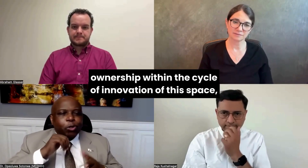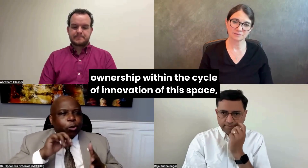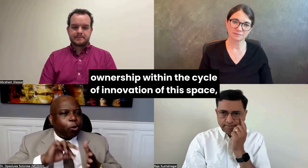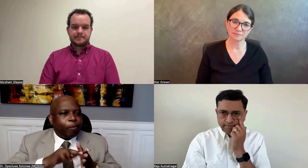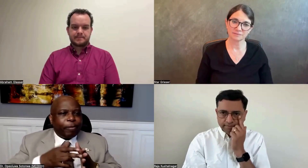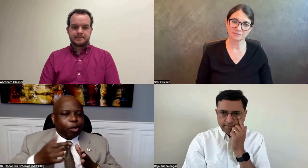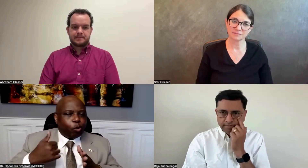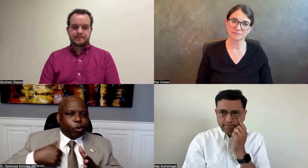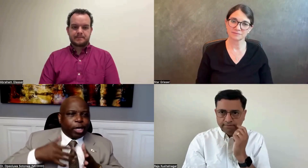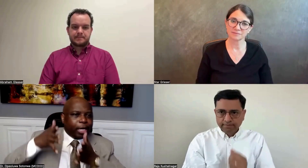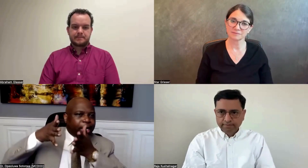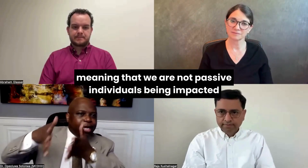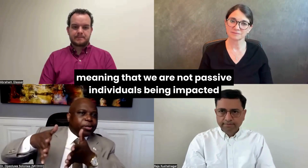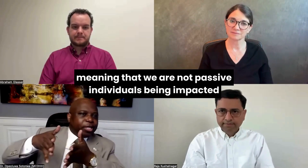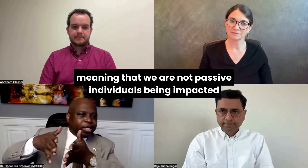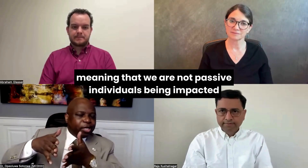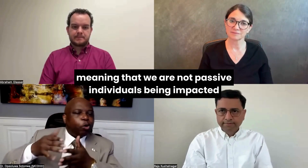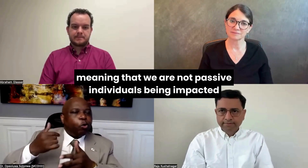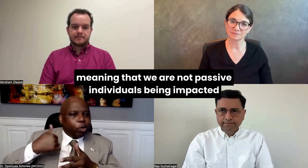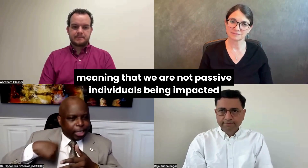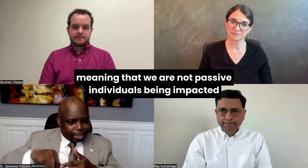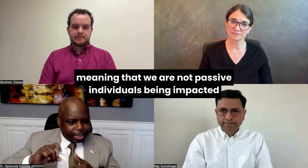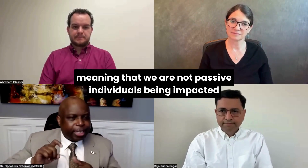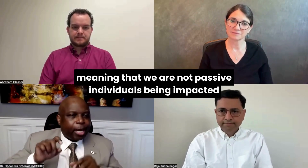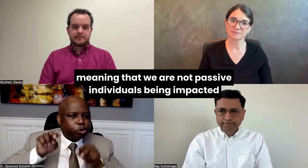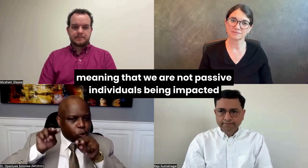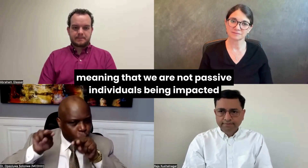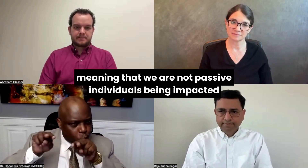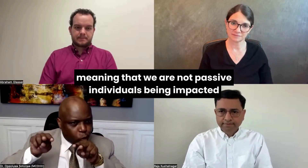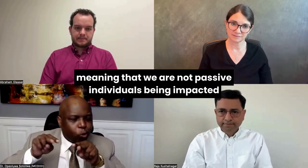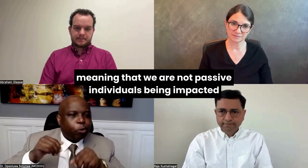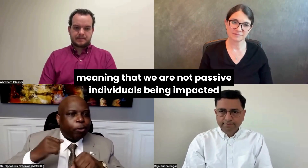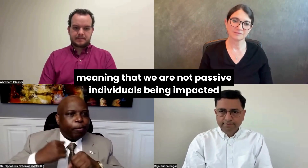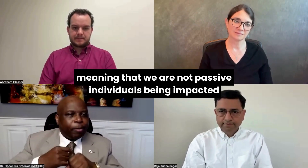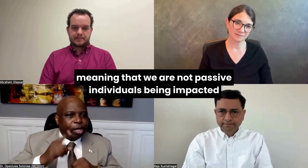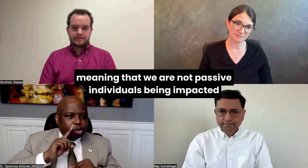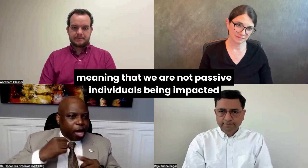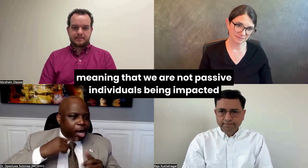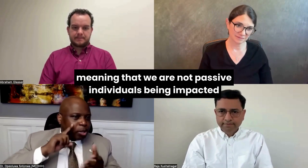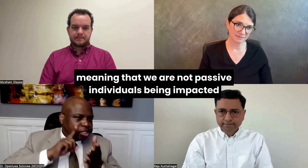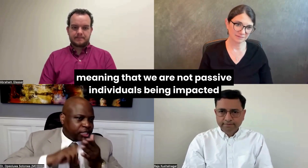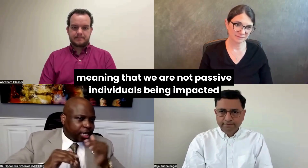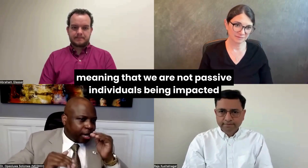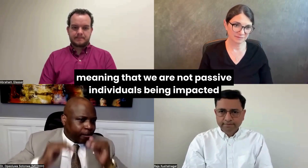meaning that we are not passive individuals being impacted by this innovation,